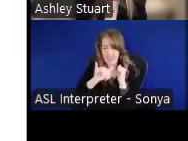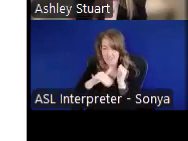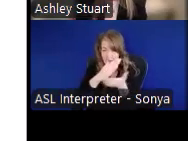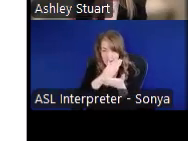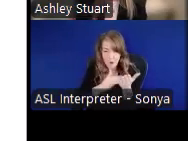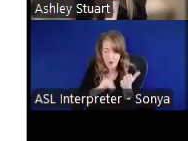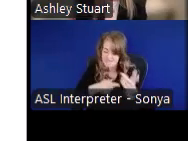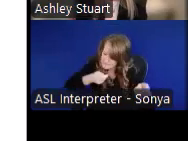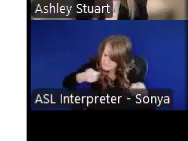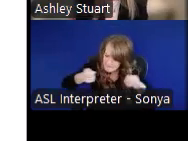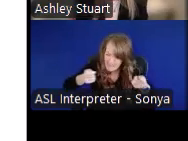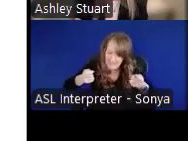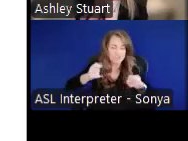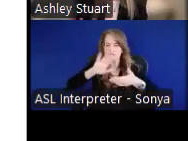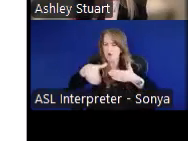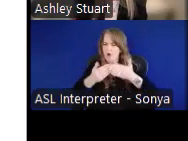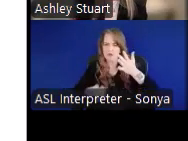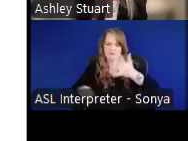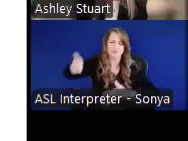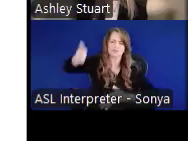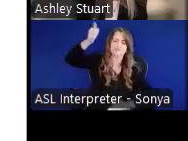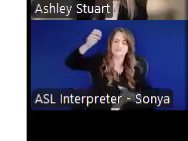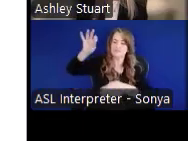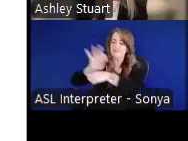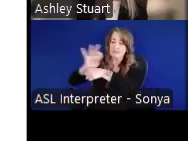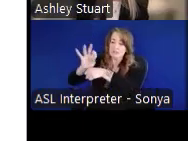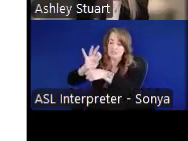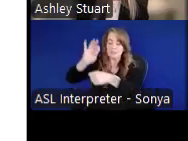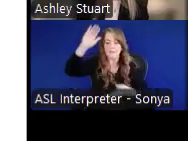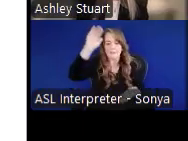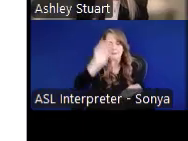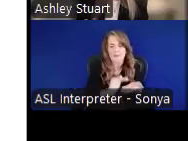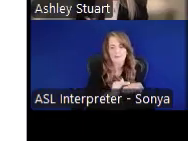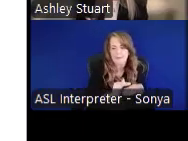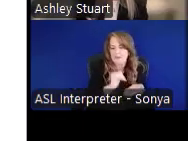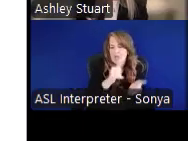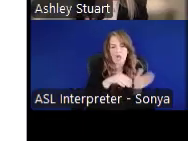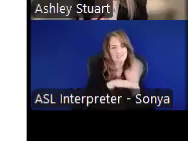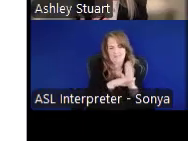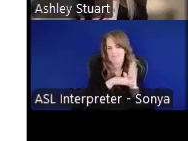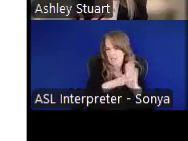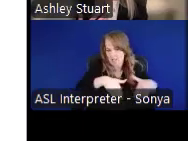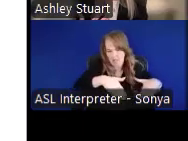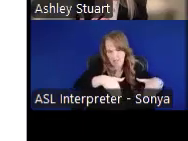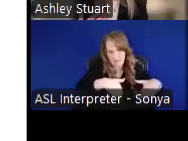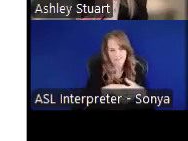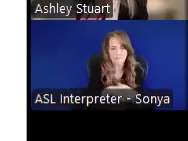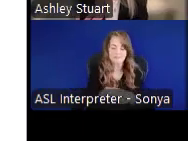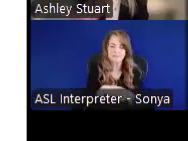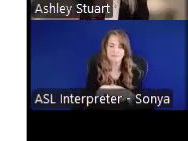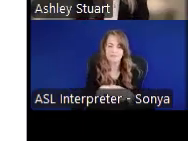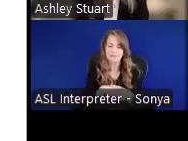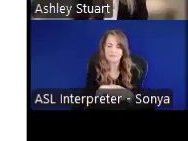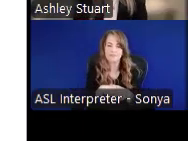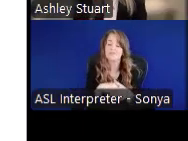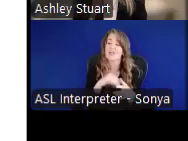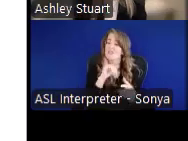functionings, is profoundly immature. And in fact, this persists well beyond the toddler